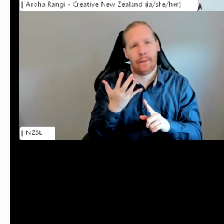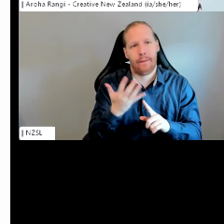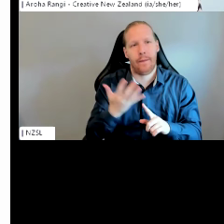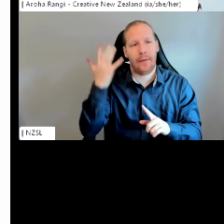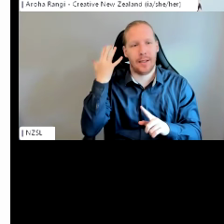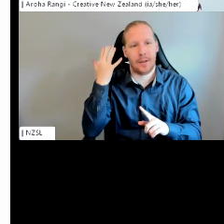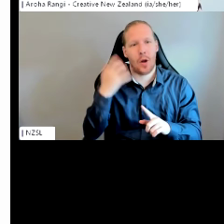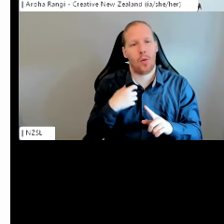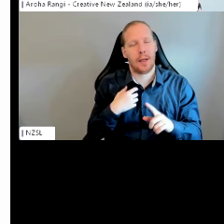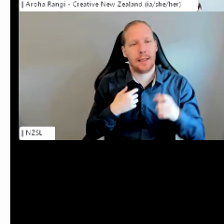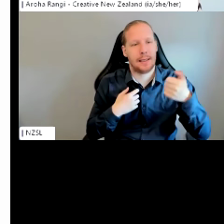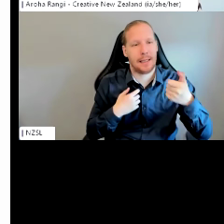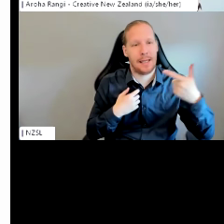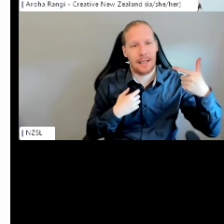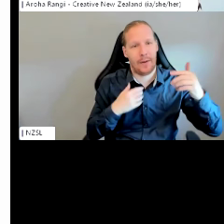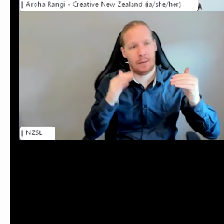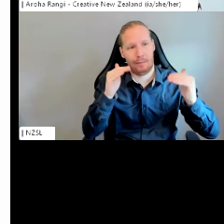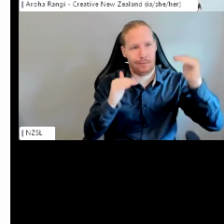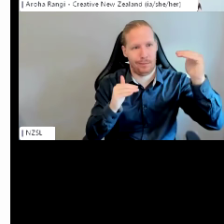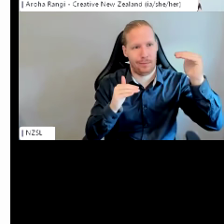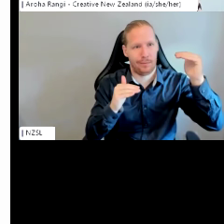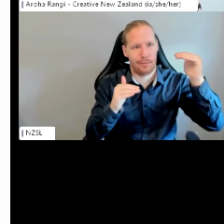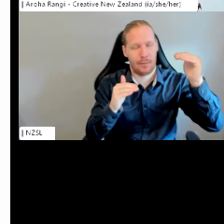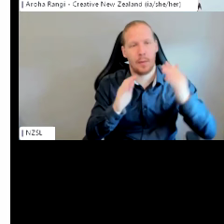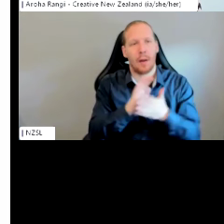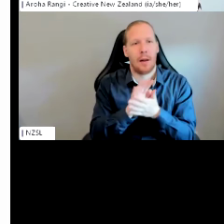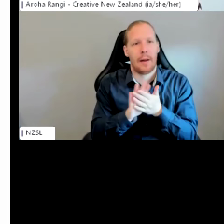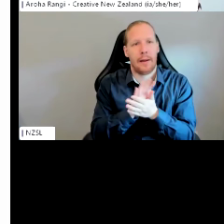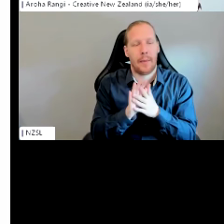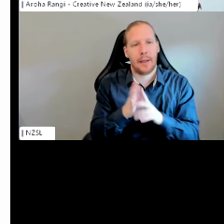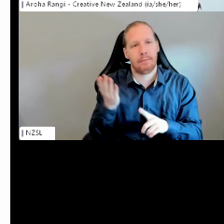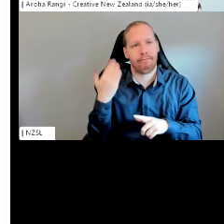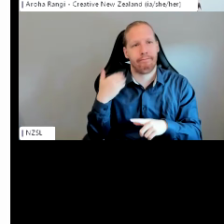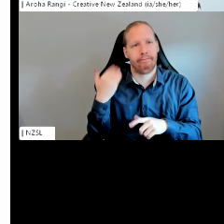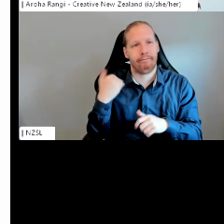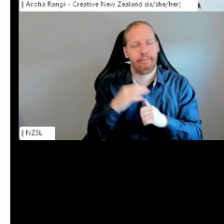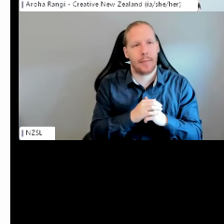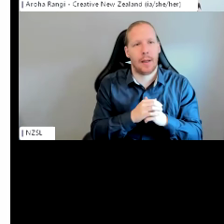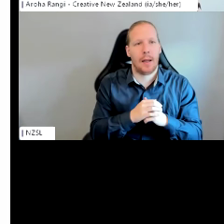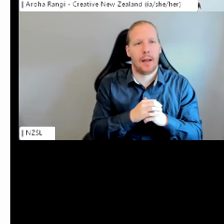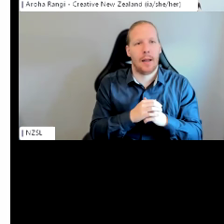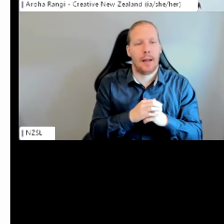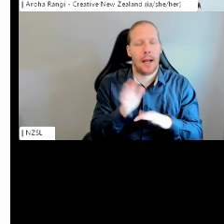the reservoir of previous live music attenders, what the people we call laps, the people who